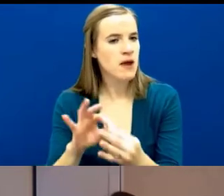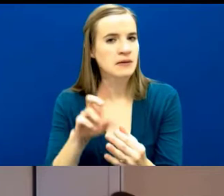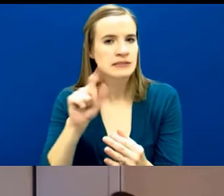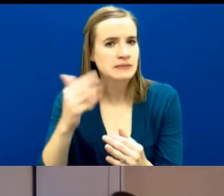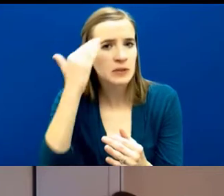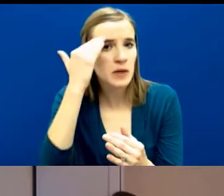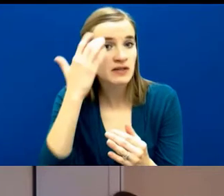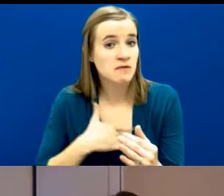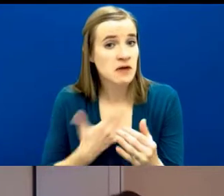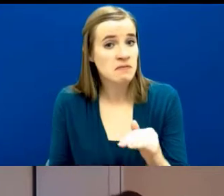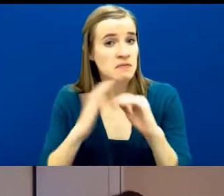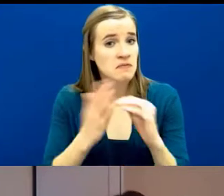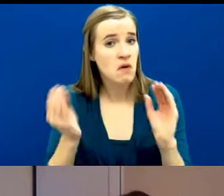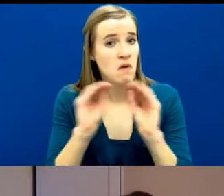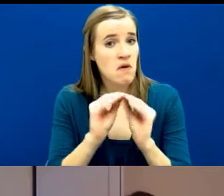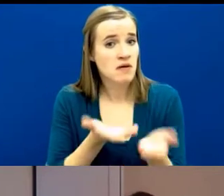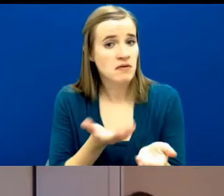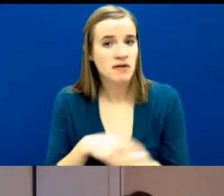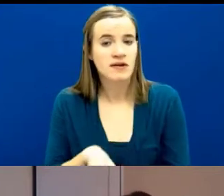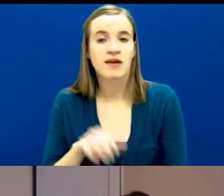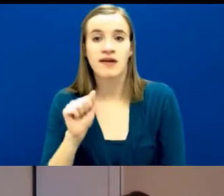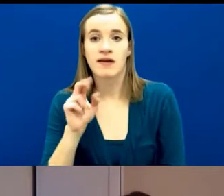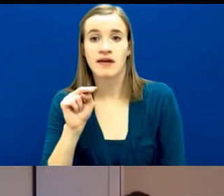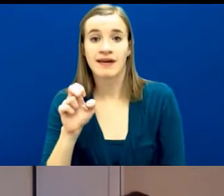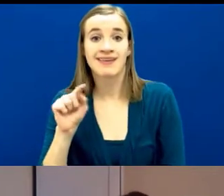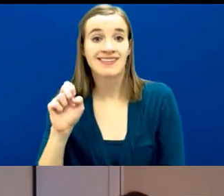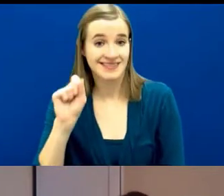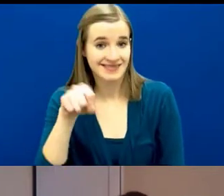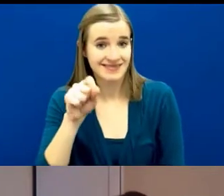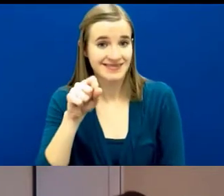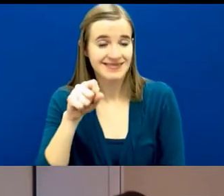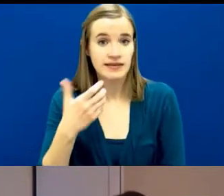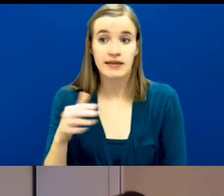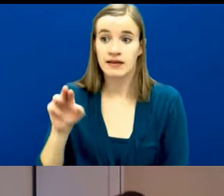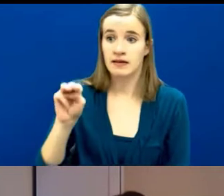So like the issue of representation in, in media, and yeah, Kaylena and Jennifer